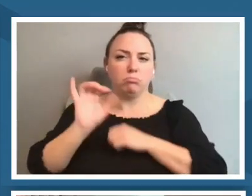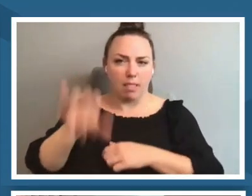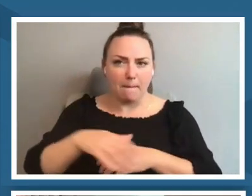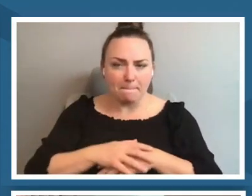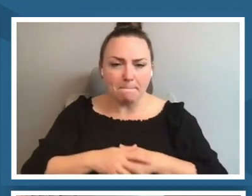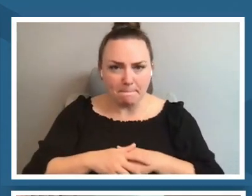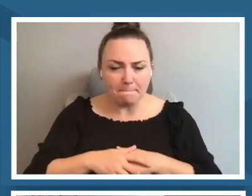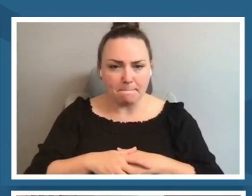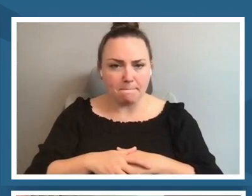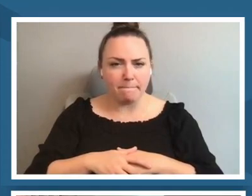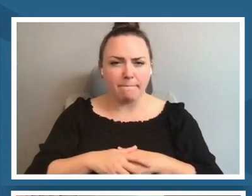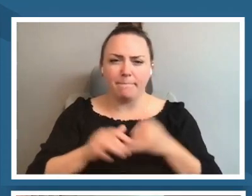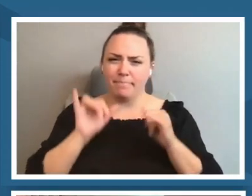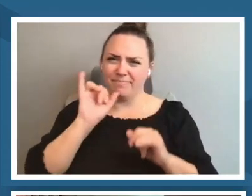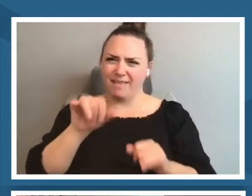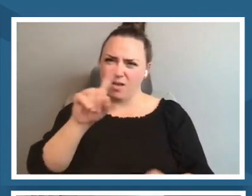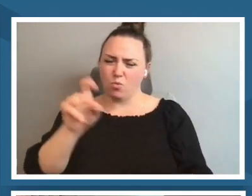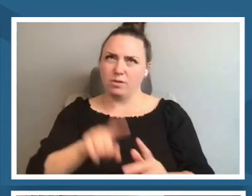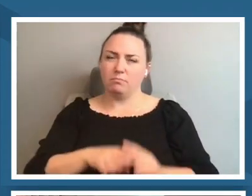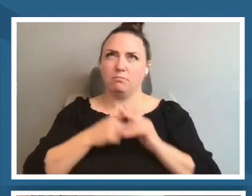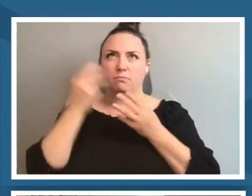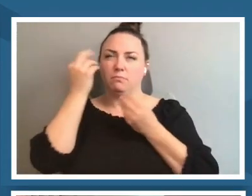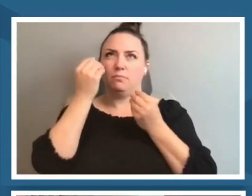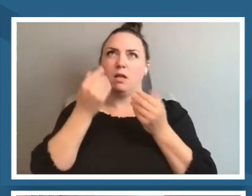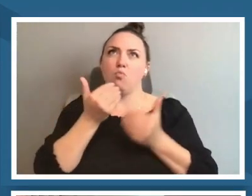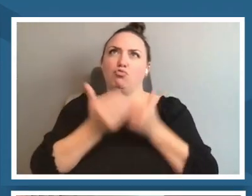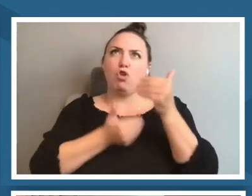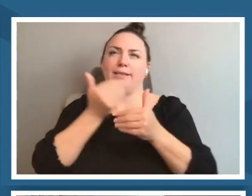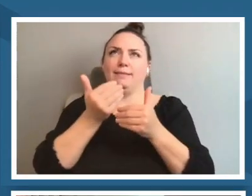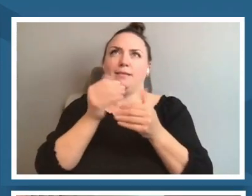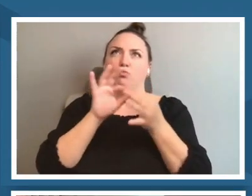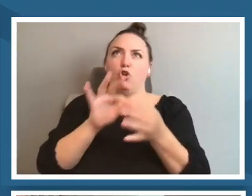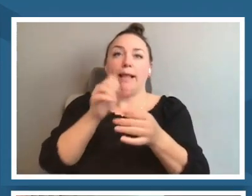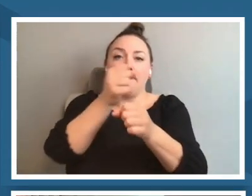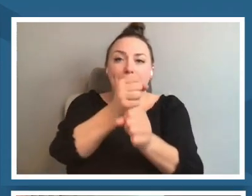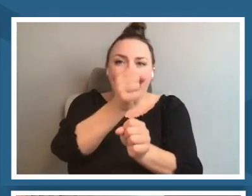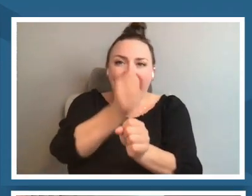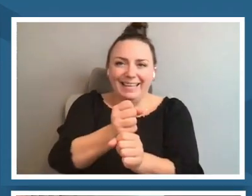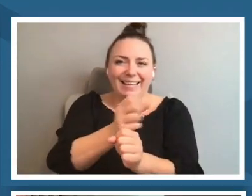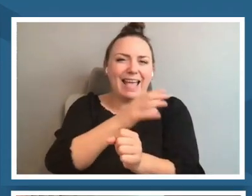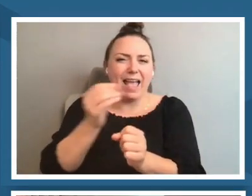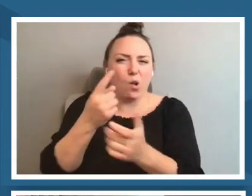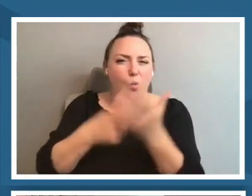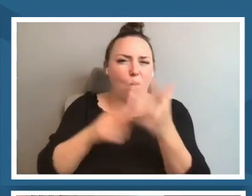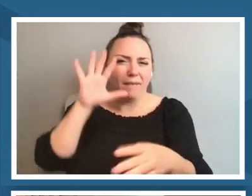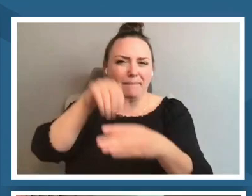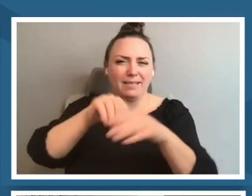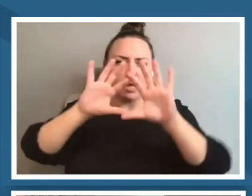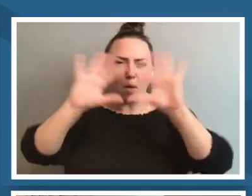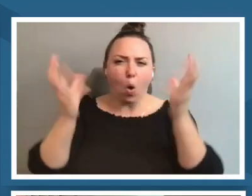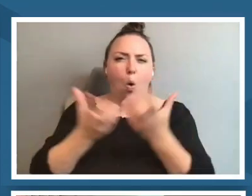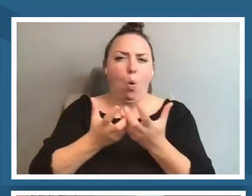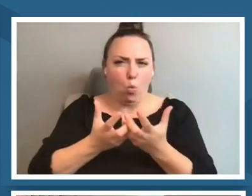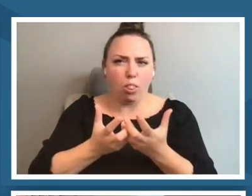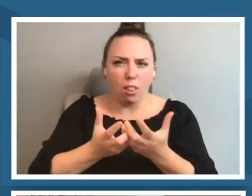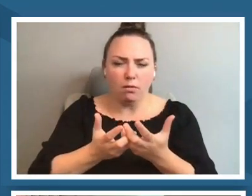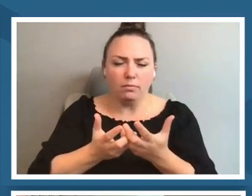about processes of making a whole sets of things and and what i'm hopefully we